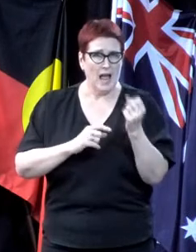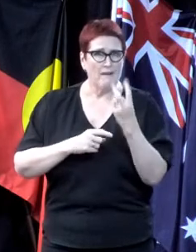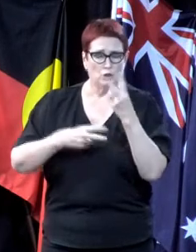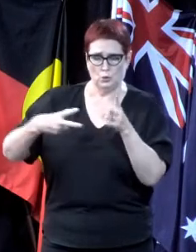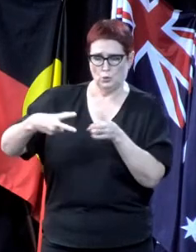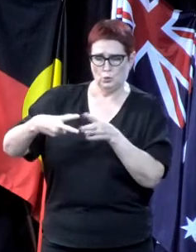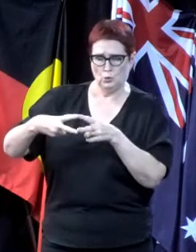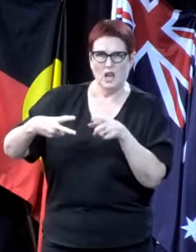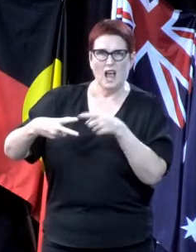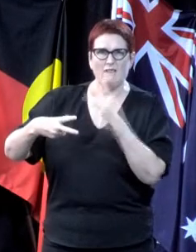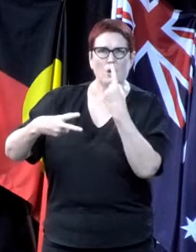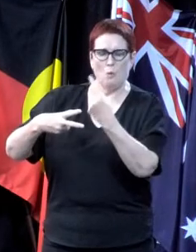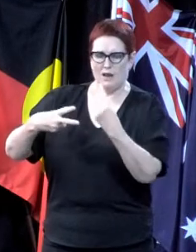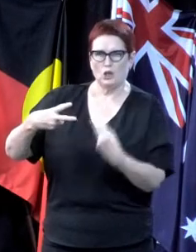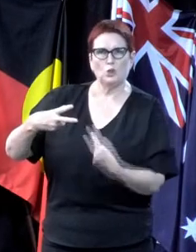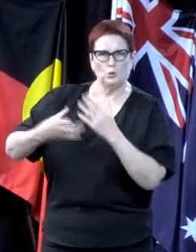There's QSIL one and QSIL two.